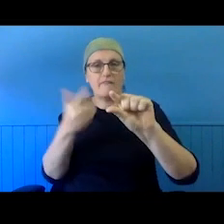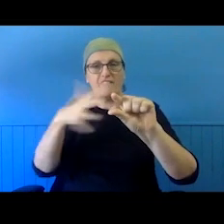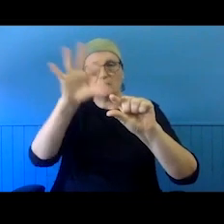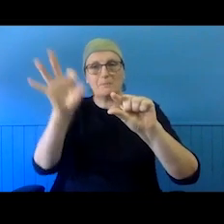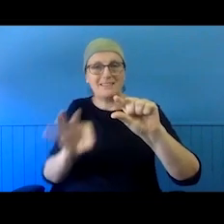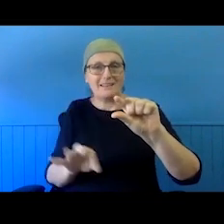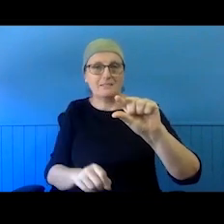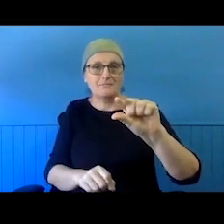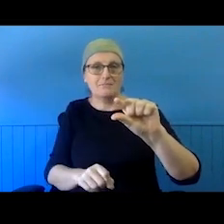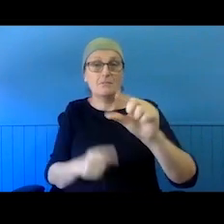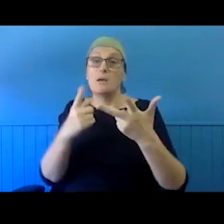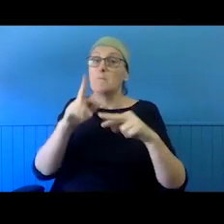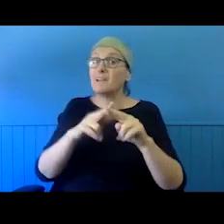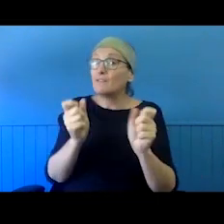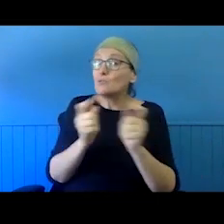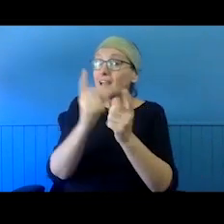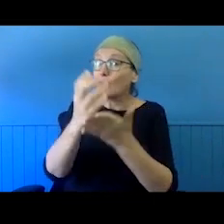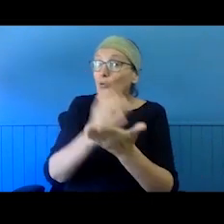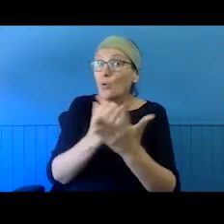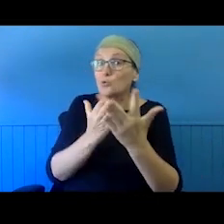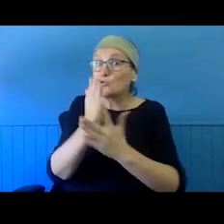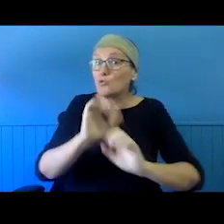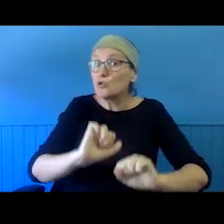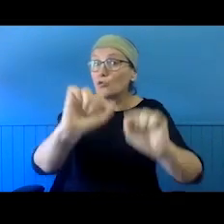customer, you get 97% of the revenue. So it's actually a really